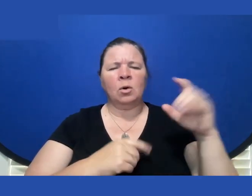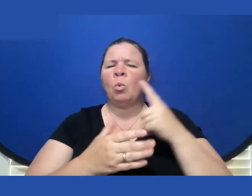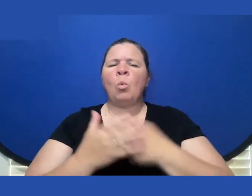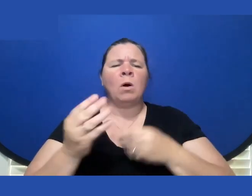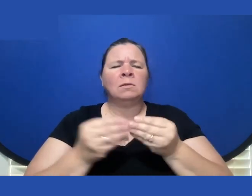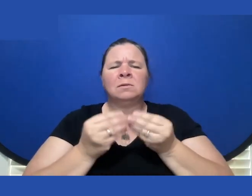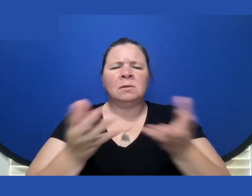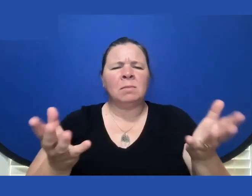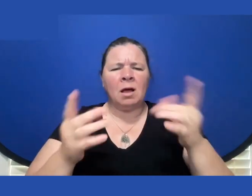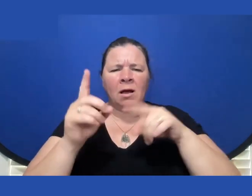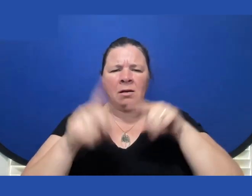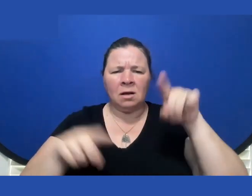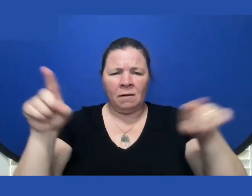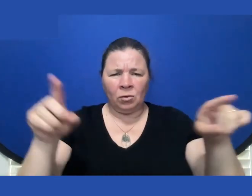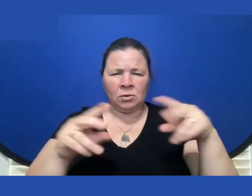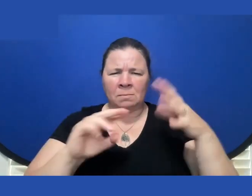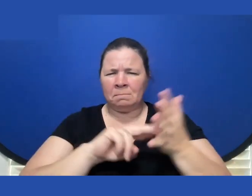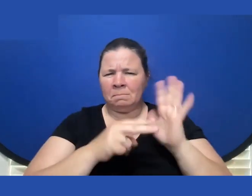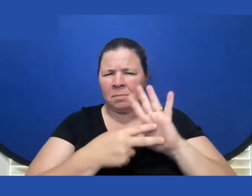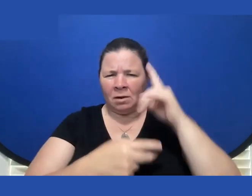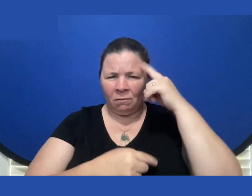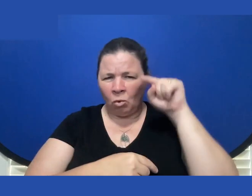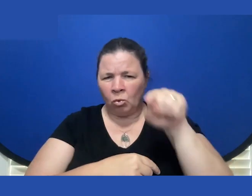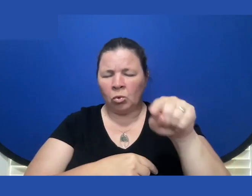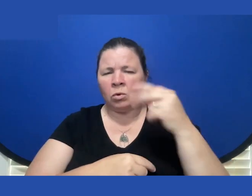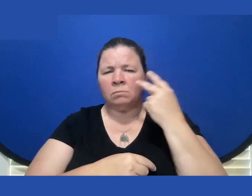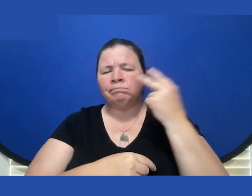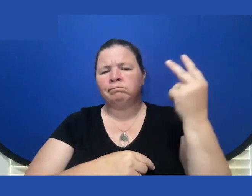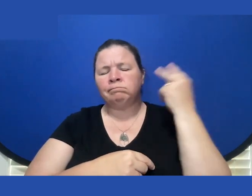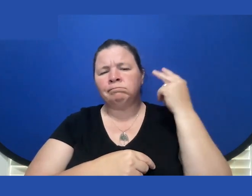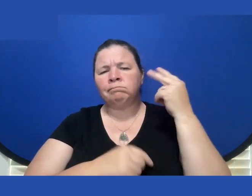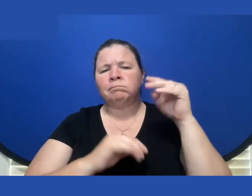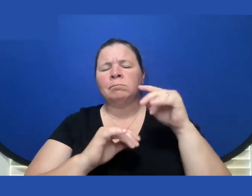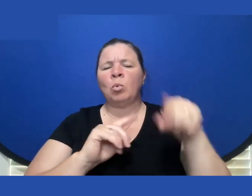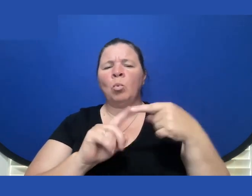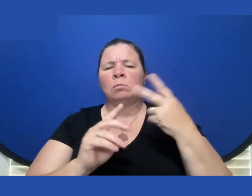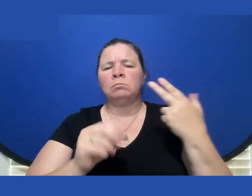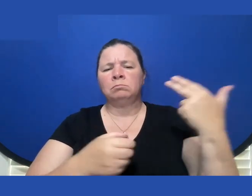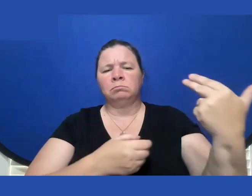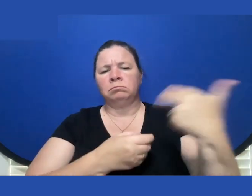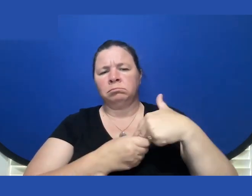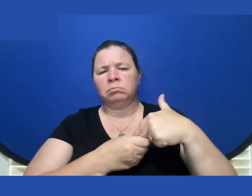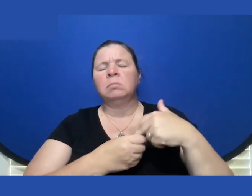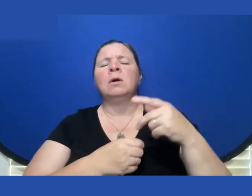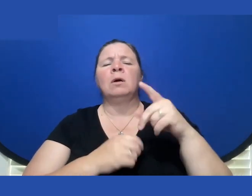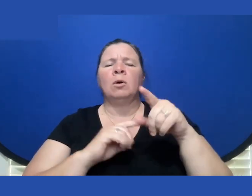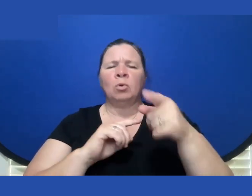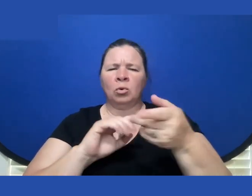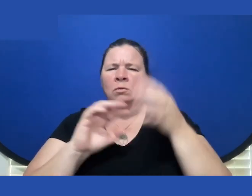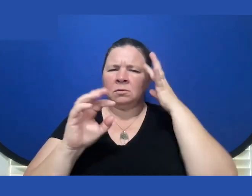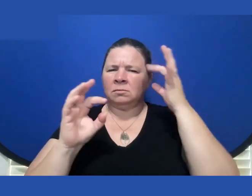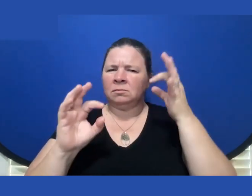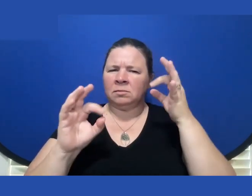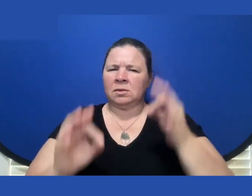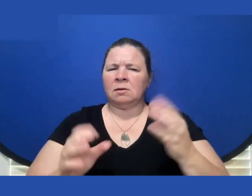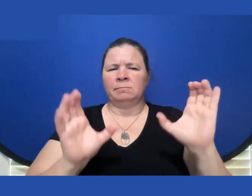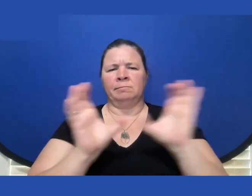I guess, what did it mean for you, if you can recall, before you got certified as you were coming to that decision? And then now, since you're certified,